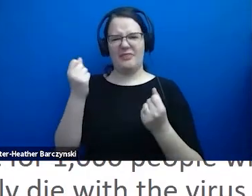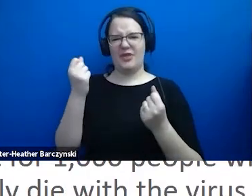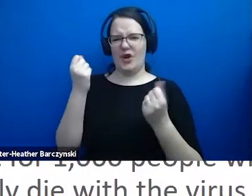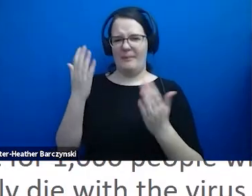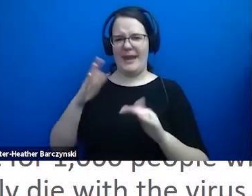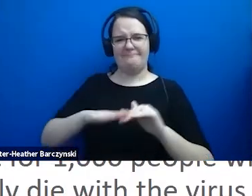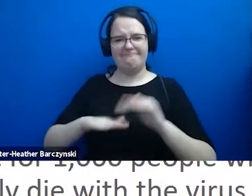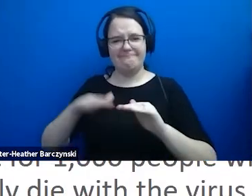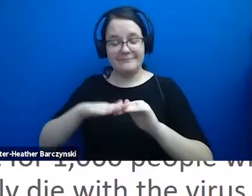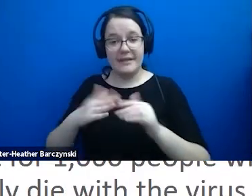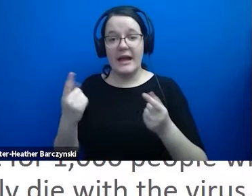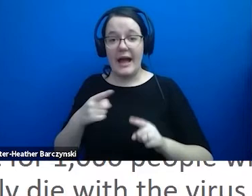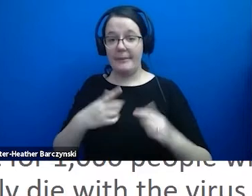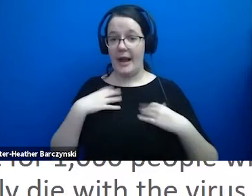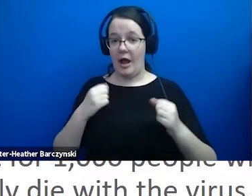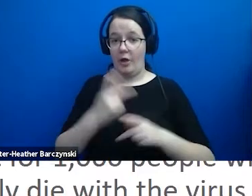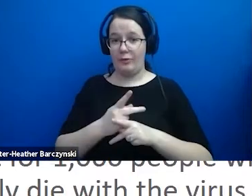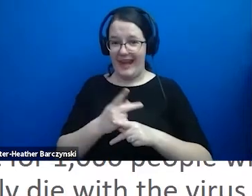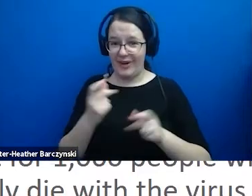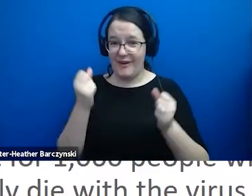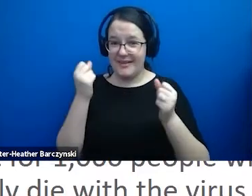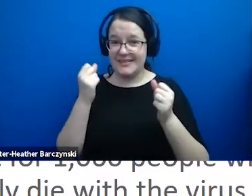starts to have so many cases that they are really overwhelmed